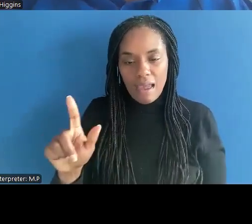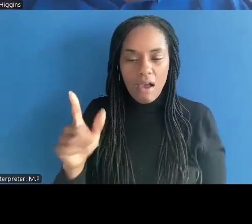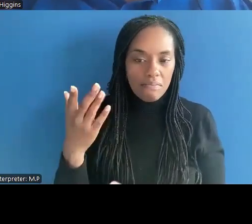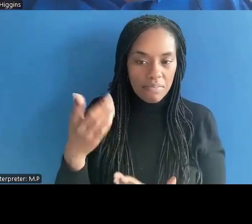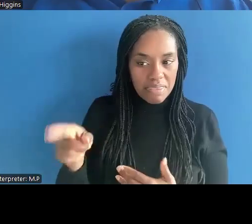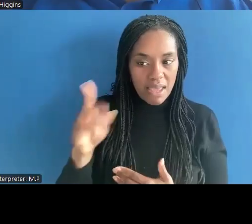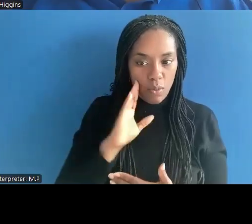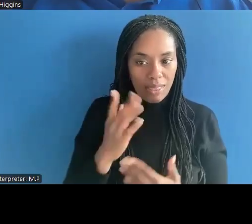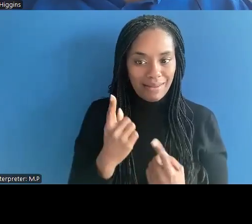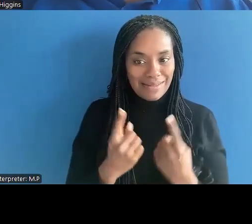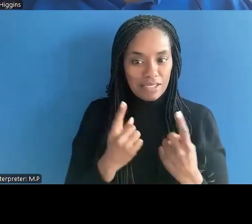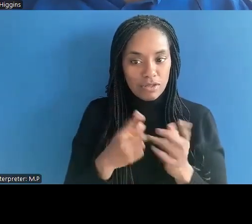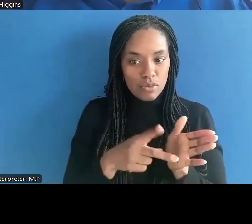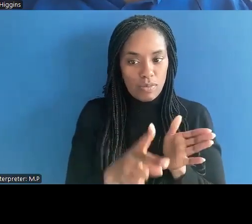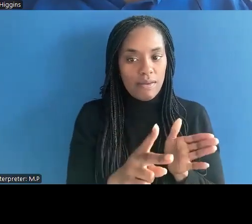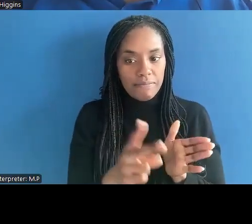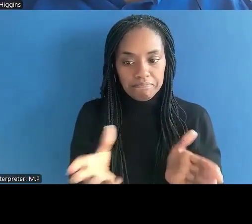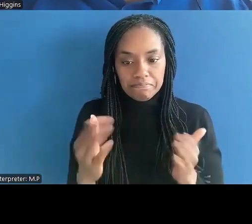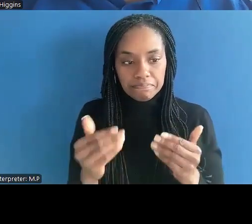Next slide please.